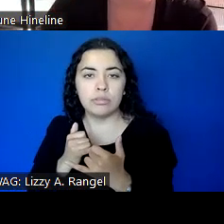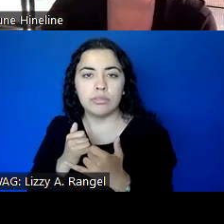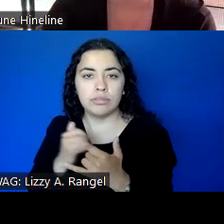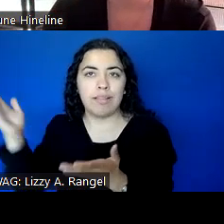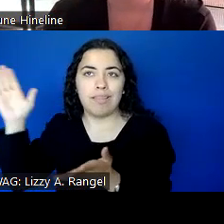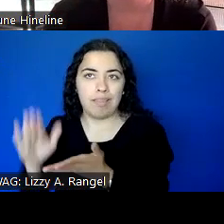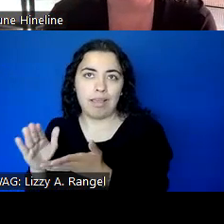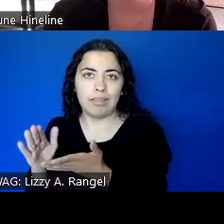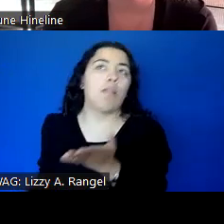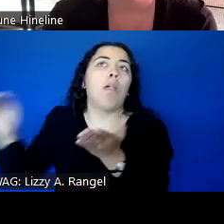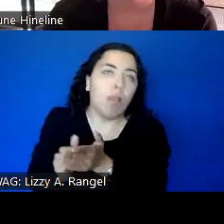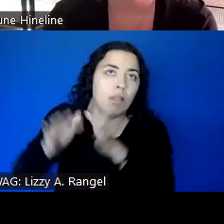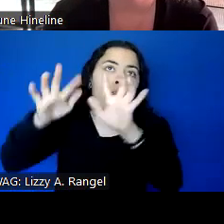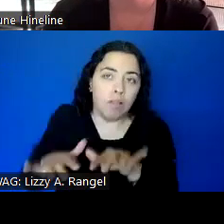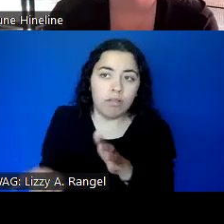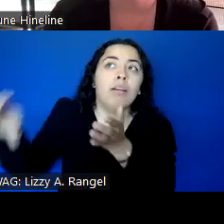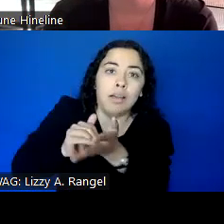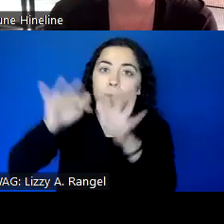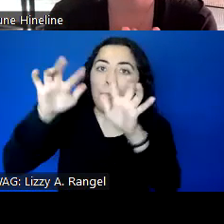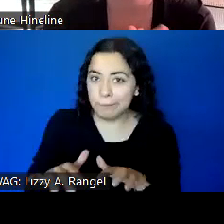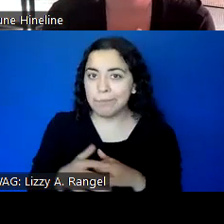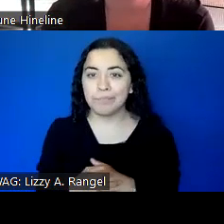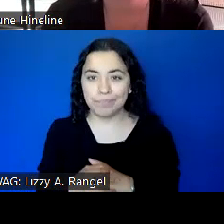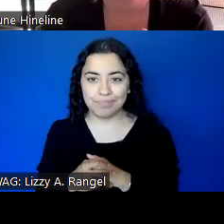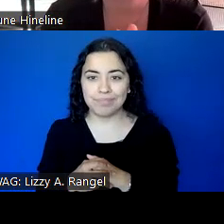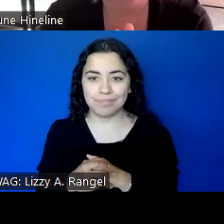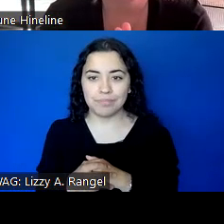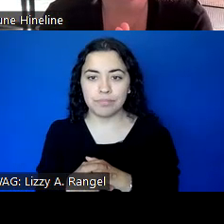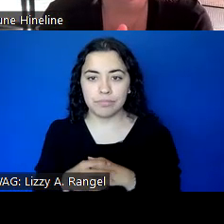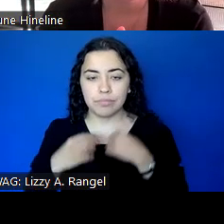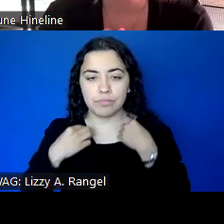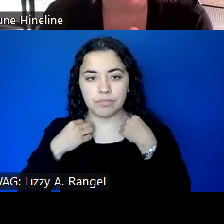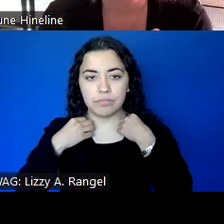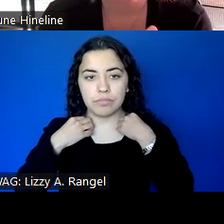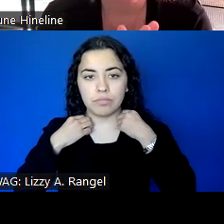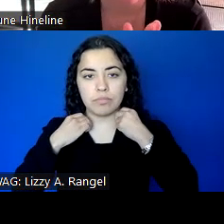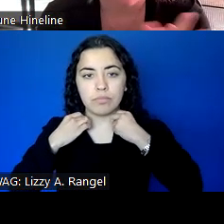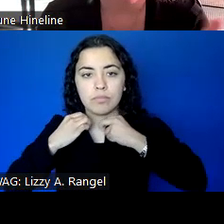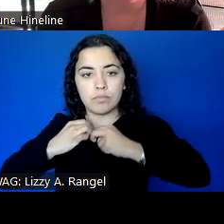Users who are blind or have vision loss understand more easily the nature of the